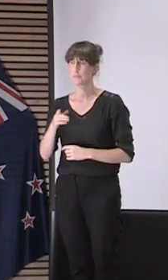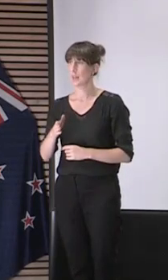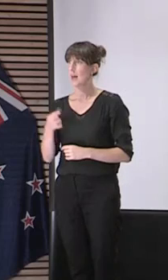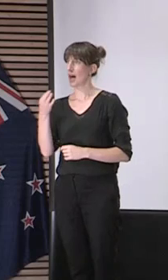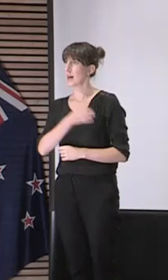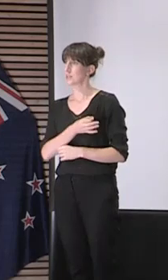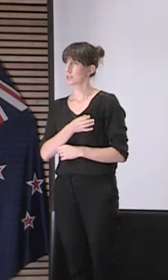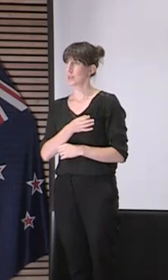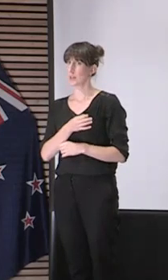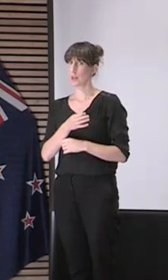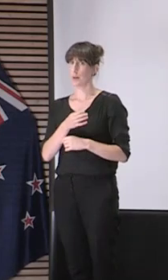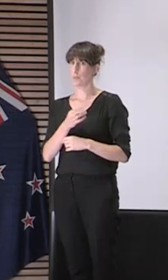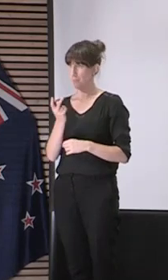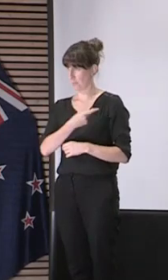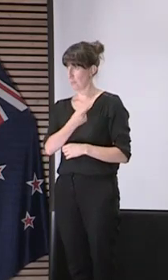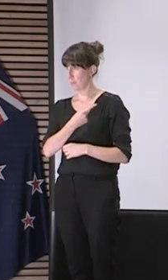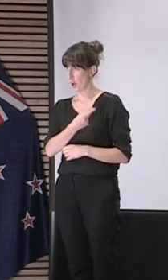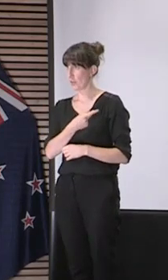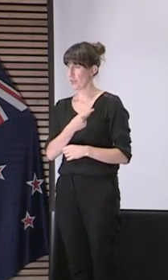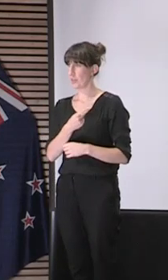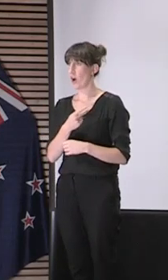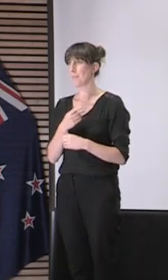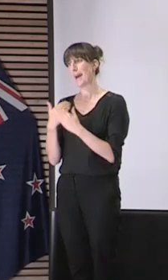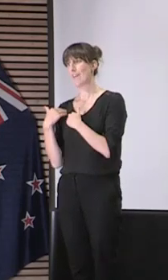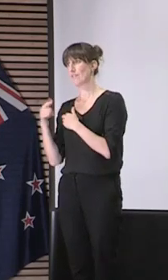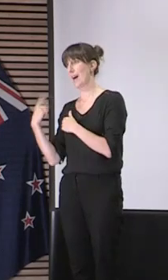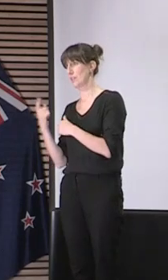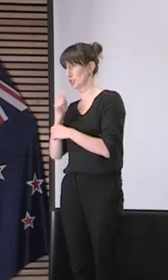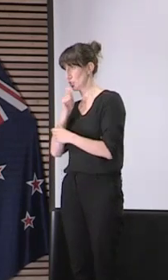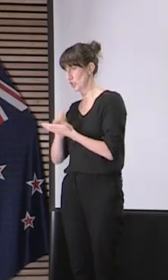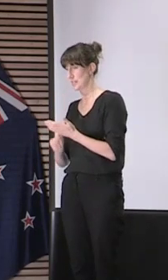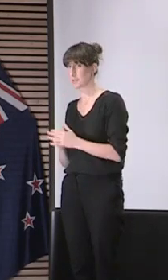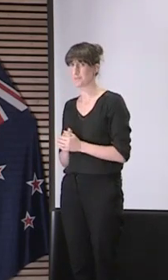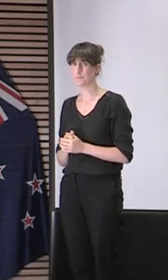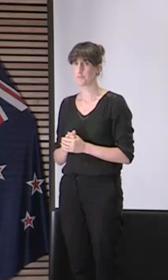parameters but we are digging into that in more detail.